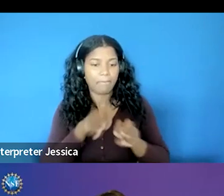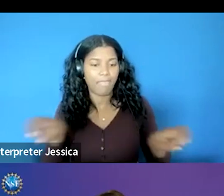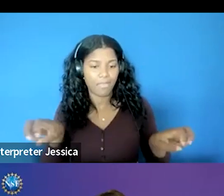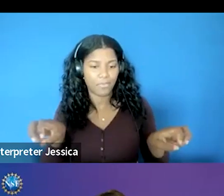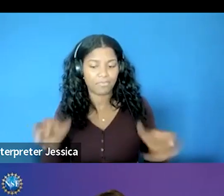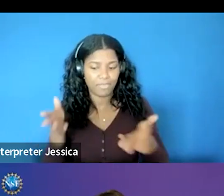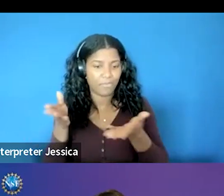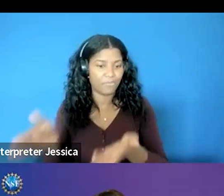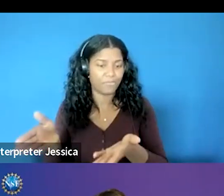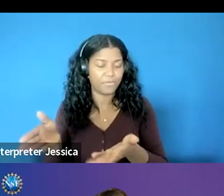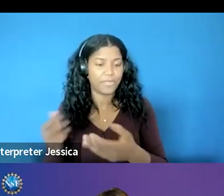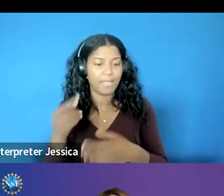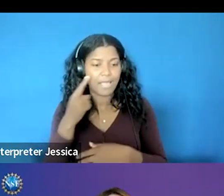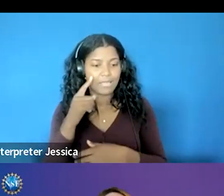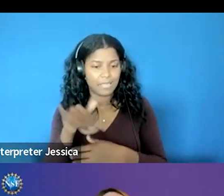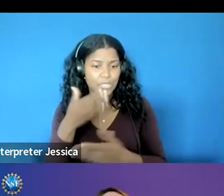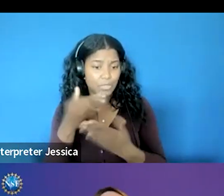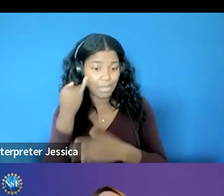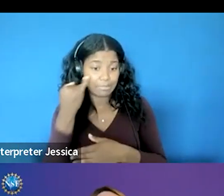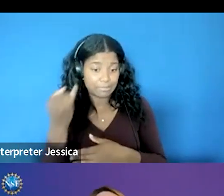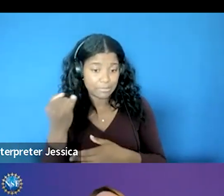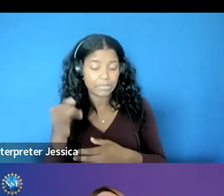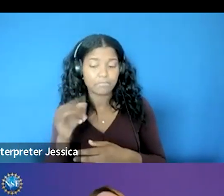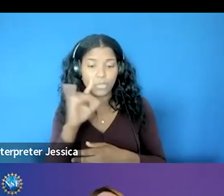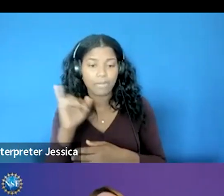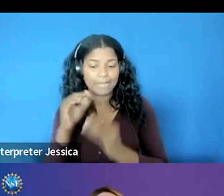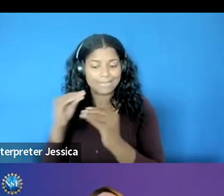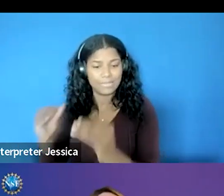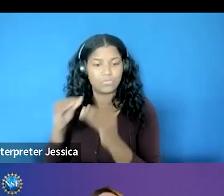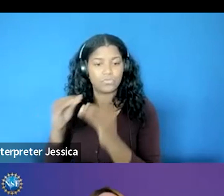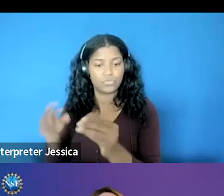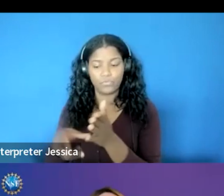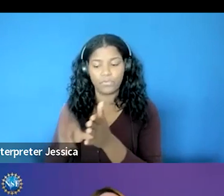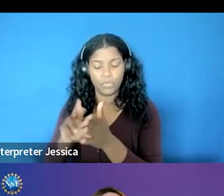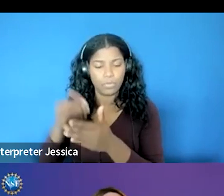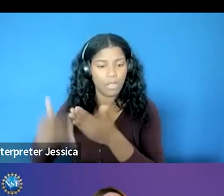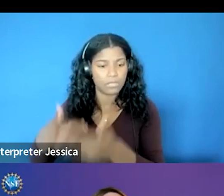Which I think illustrates the nature of the review process and would be useful to help inform PIs.